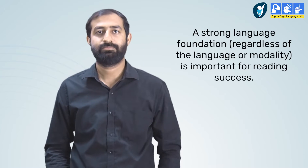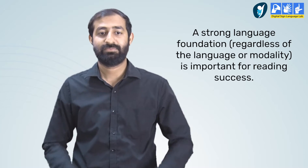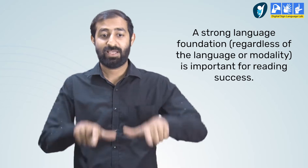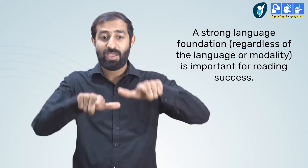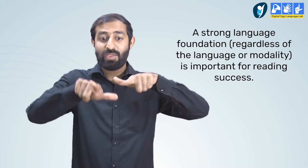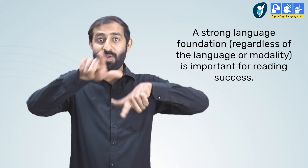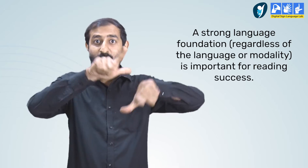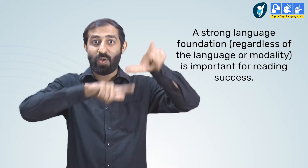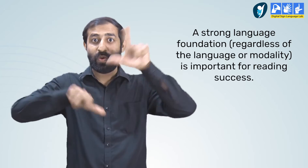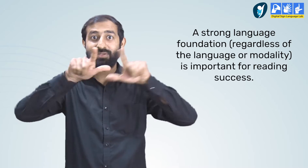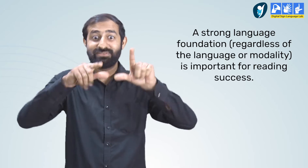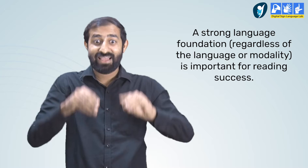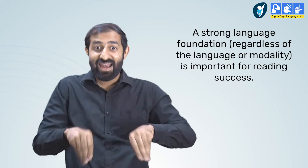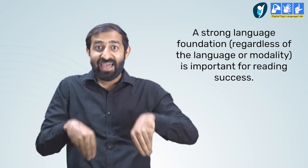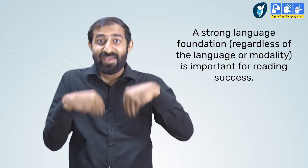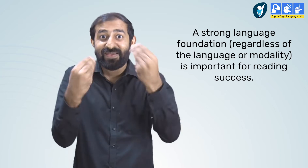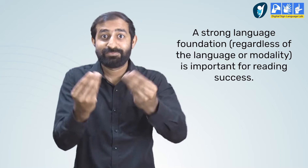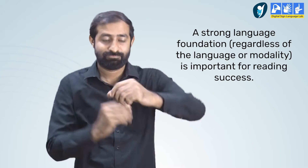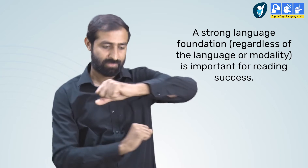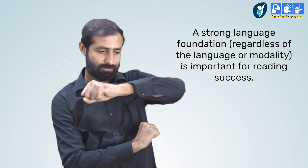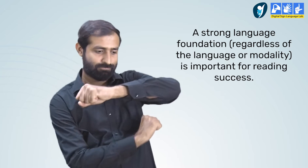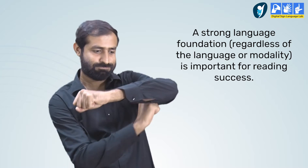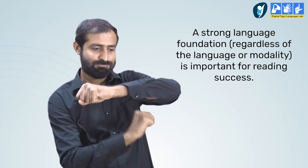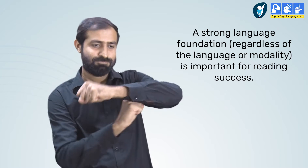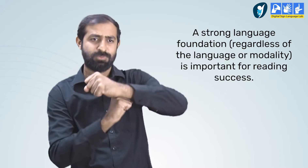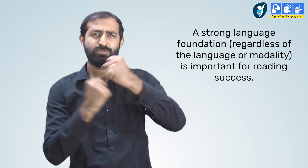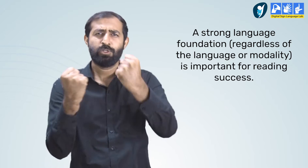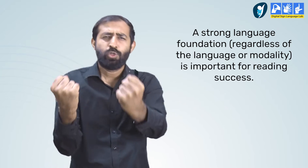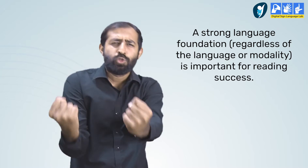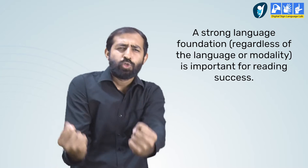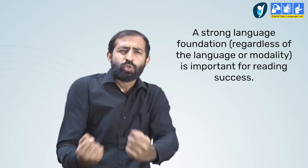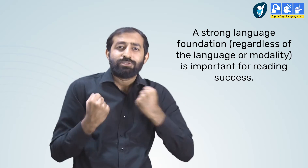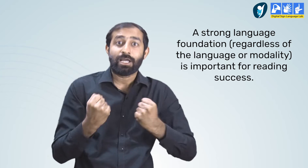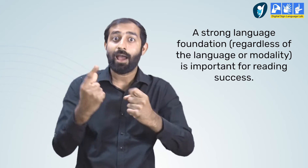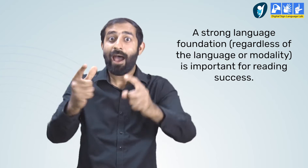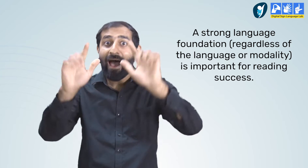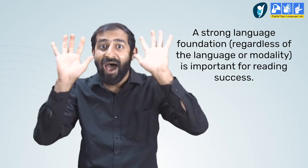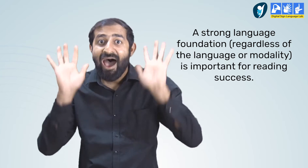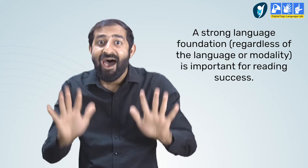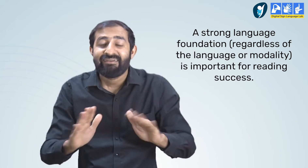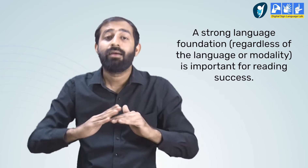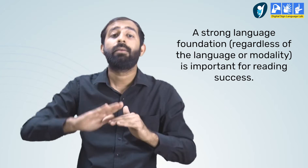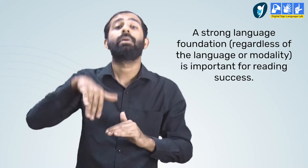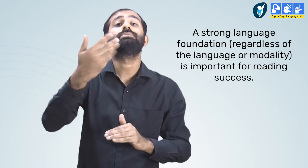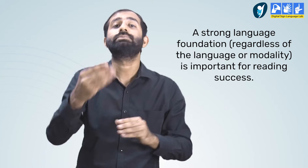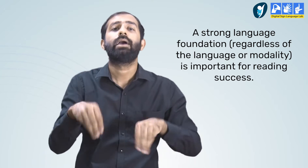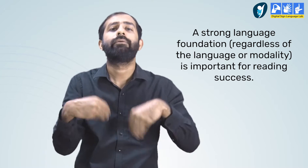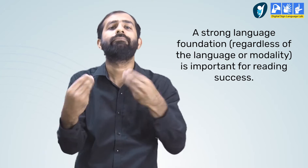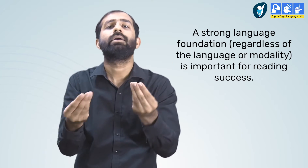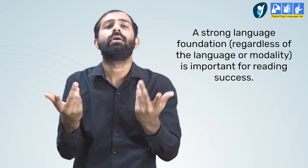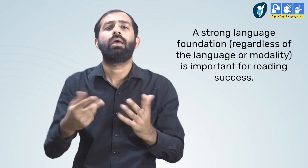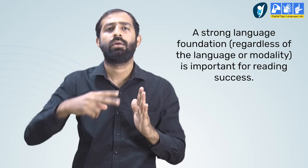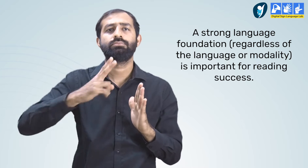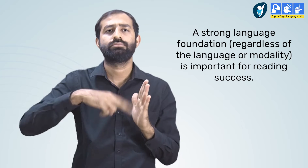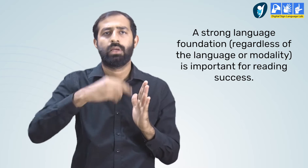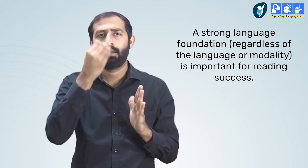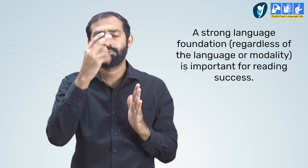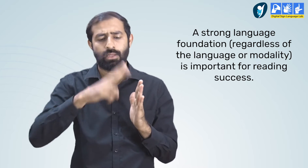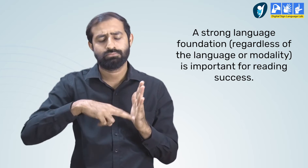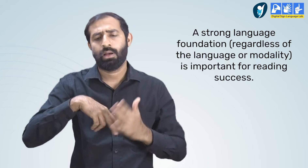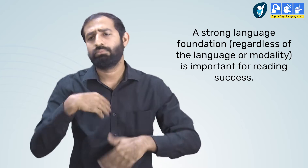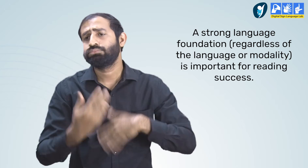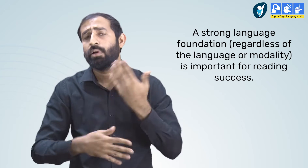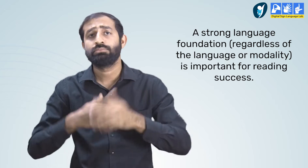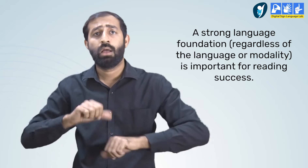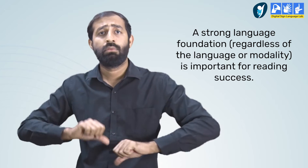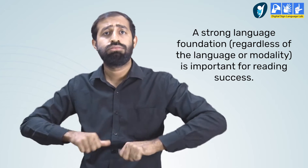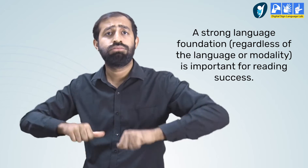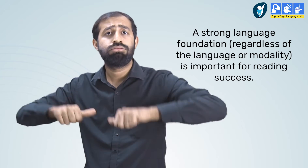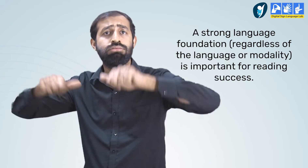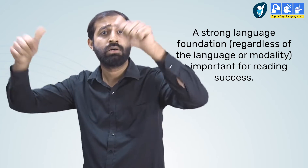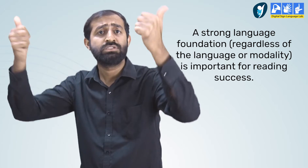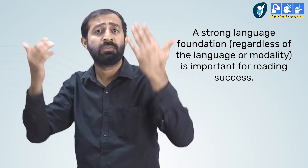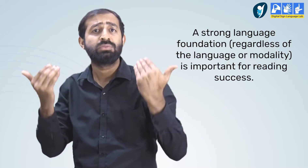Second:- If the foundation of the language is strong, then it will be easy to read and will be able to develop.